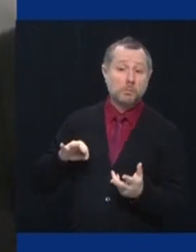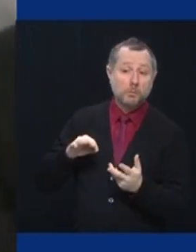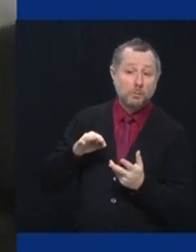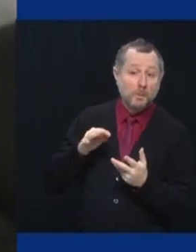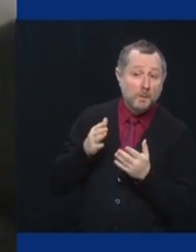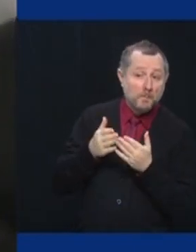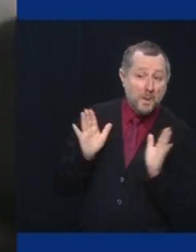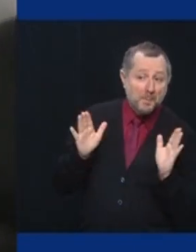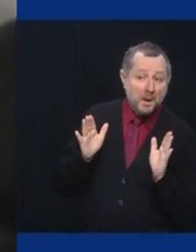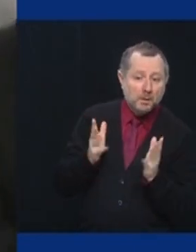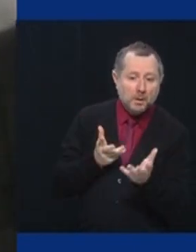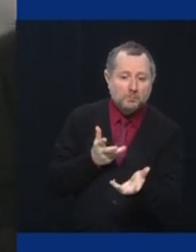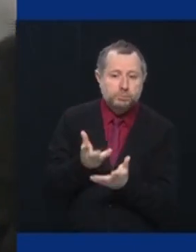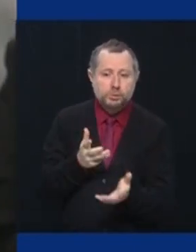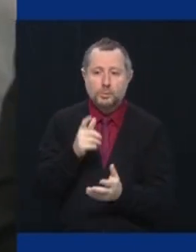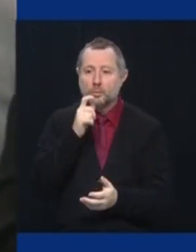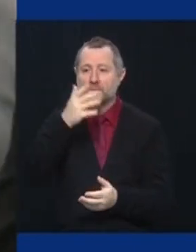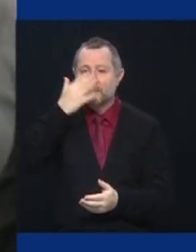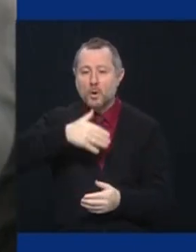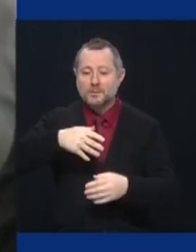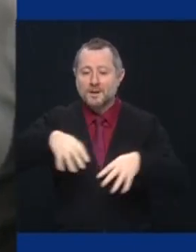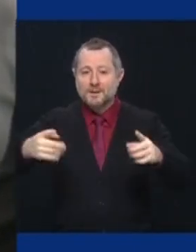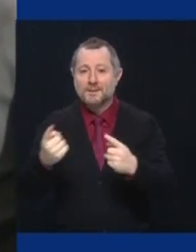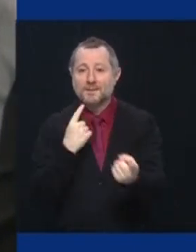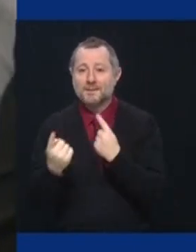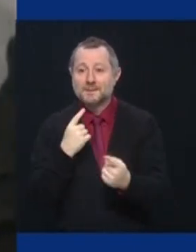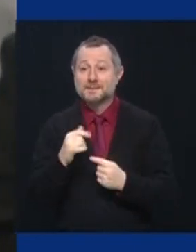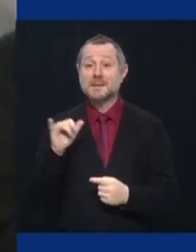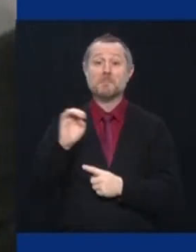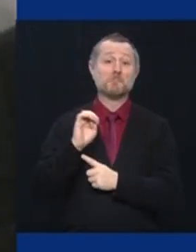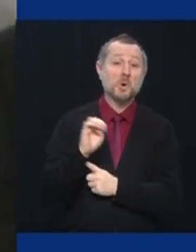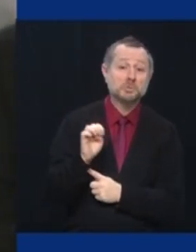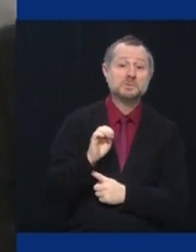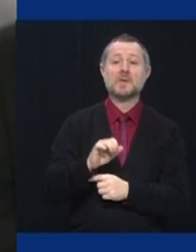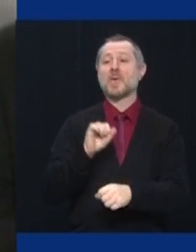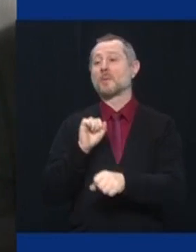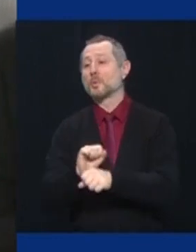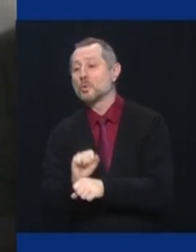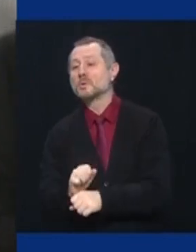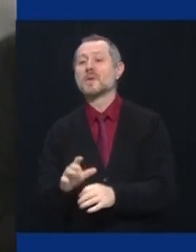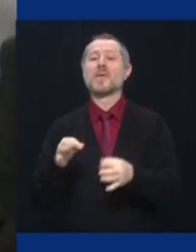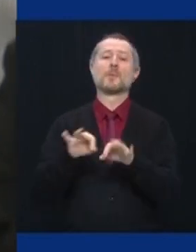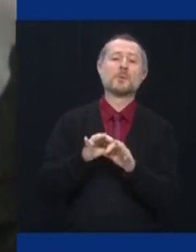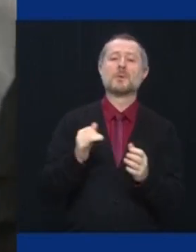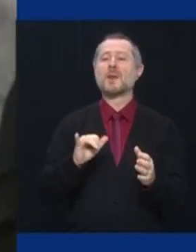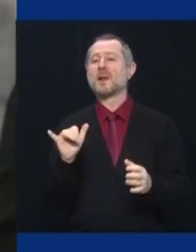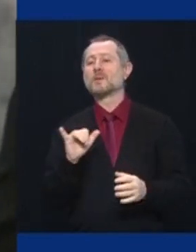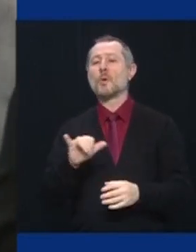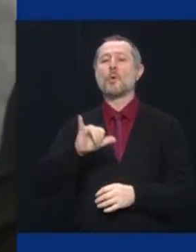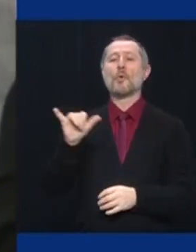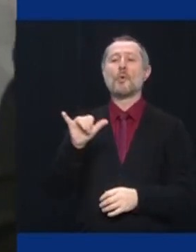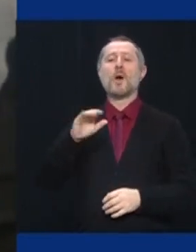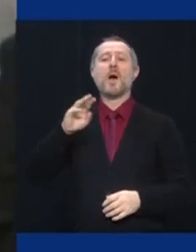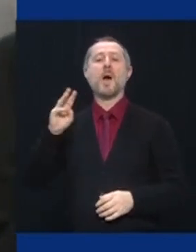ELIGIBLE. NOT FOR PROFIT PUBLIC FACING EMERGENCY EMPLOYEES AND